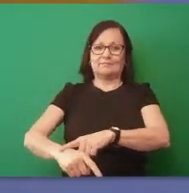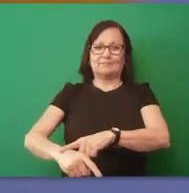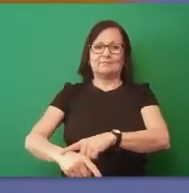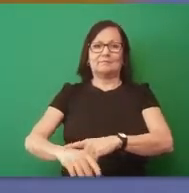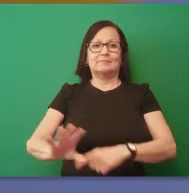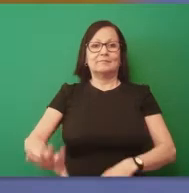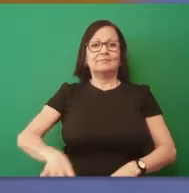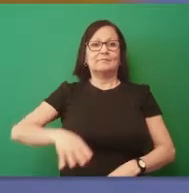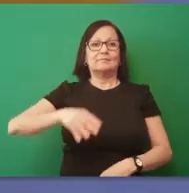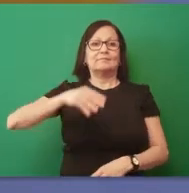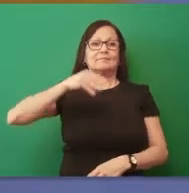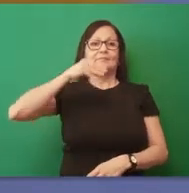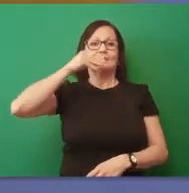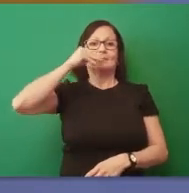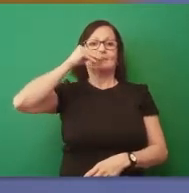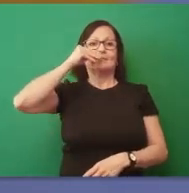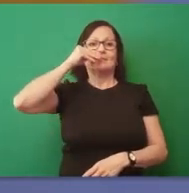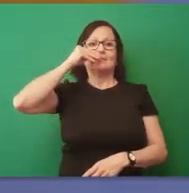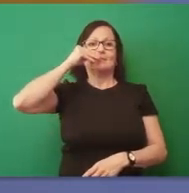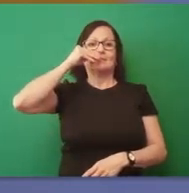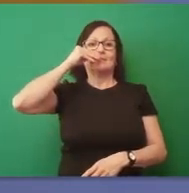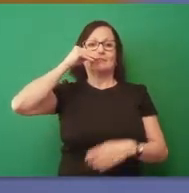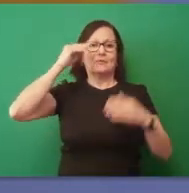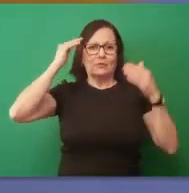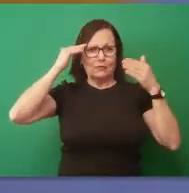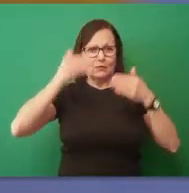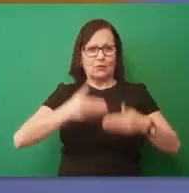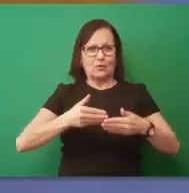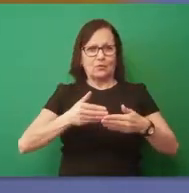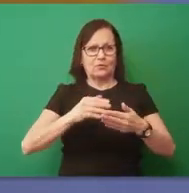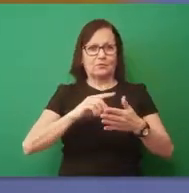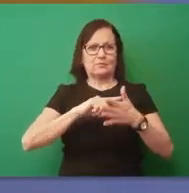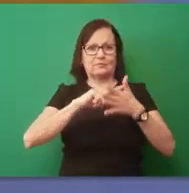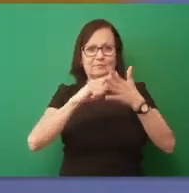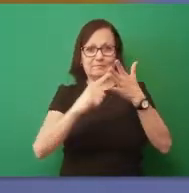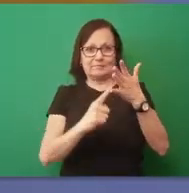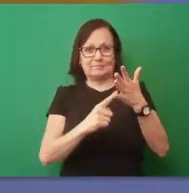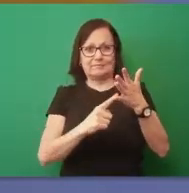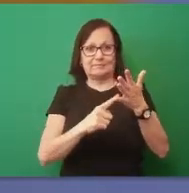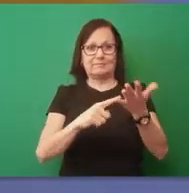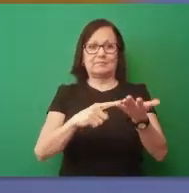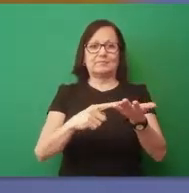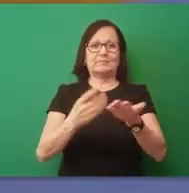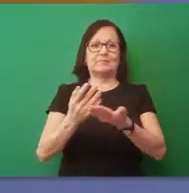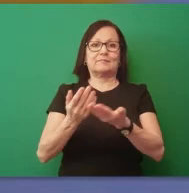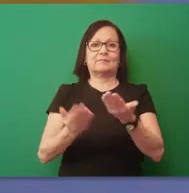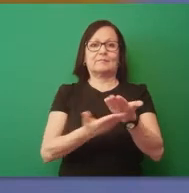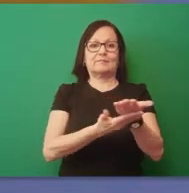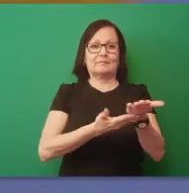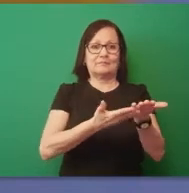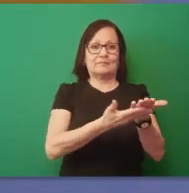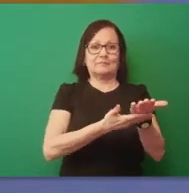On your next inhale, feeling your hands resting in space.